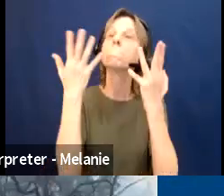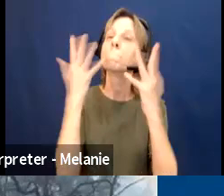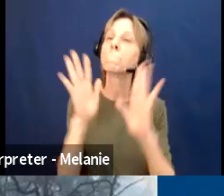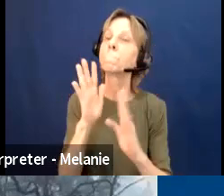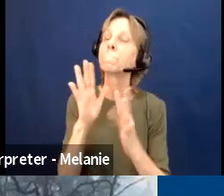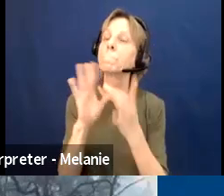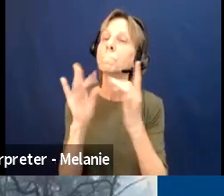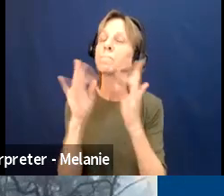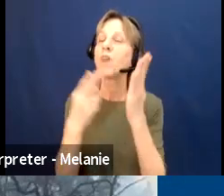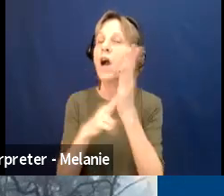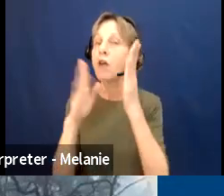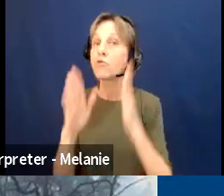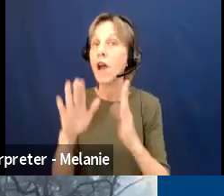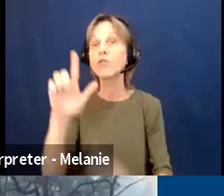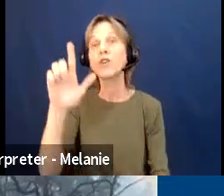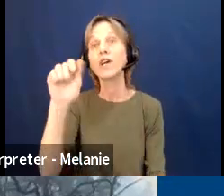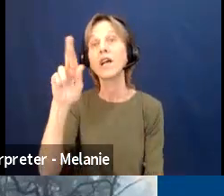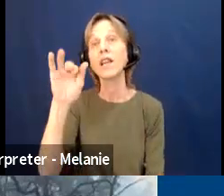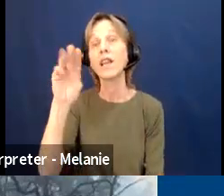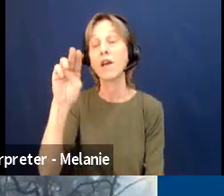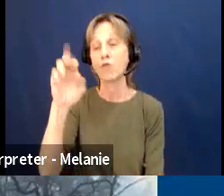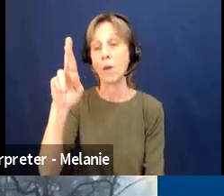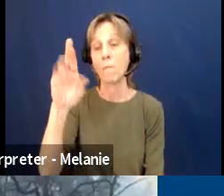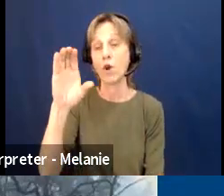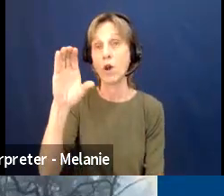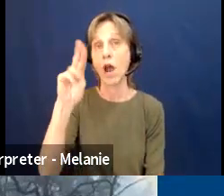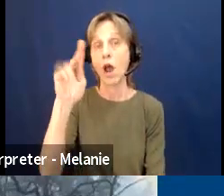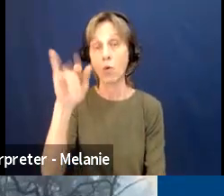can rebuild your own home if you're doing your own work you're hiring a contractor they have to be